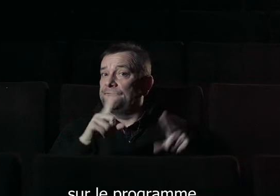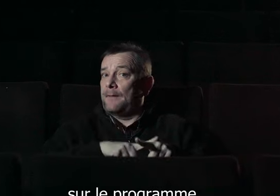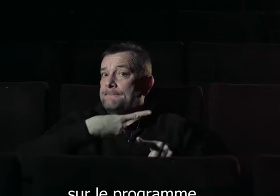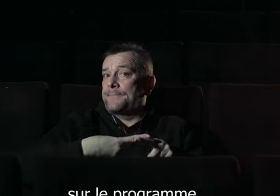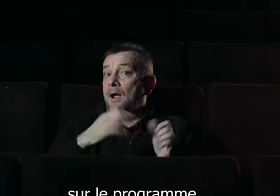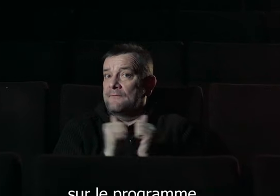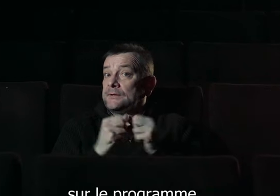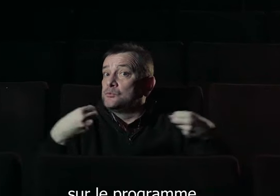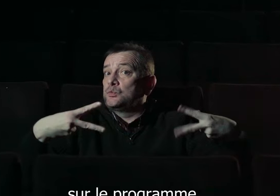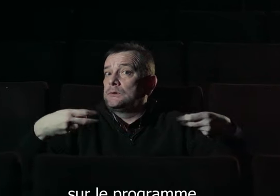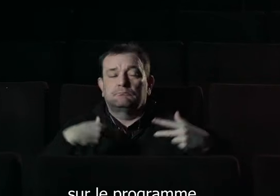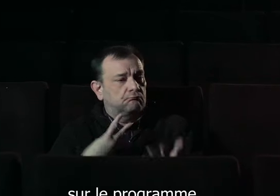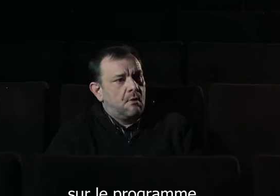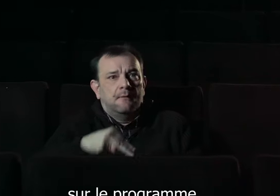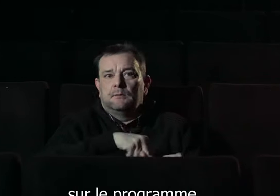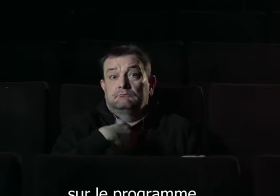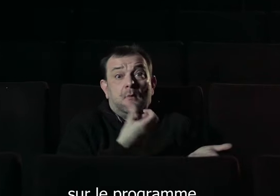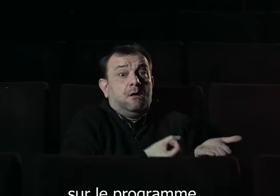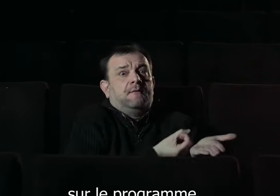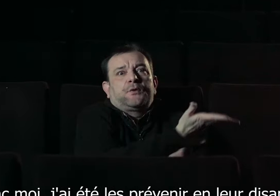on the program that the film had subtitles.